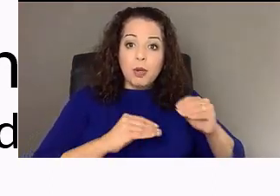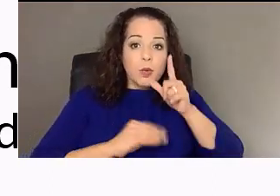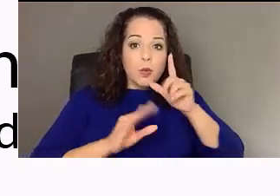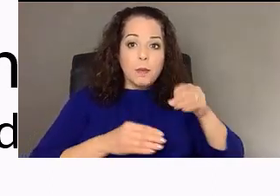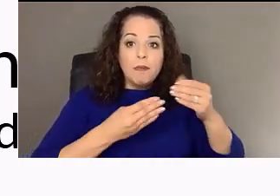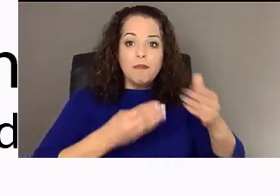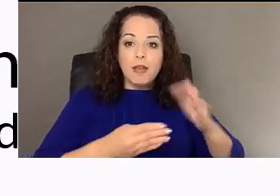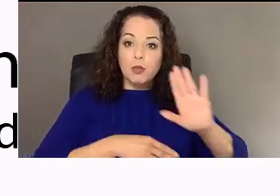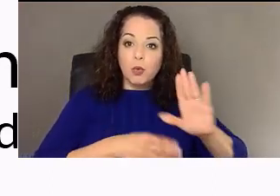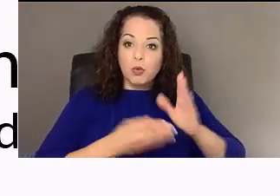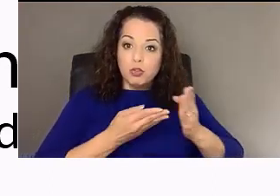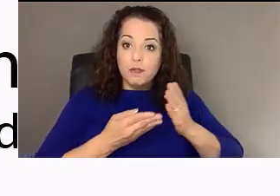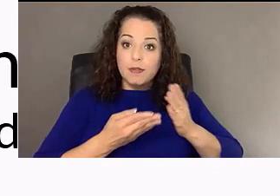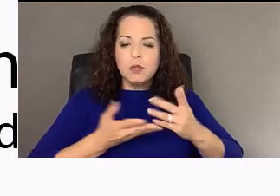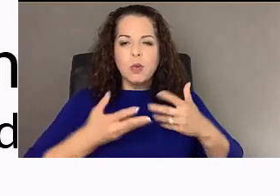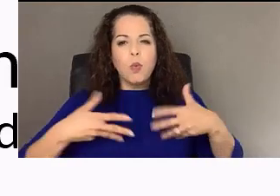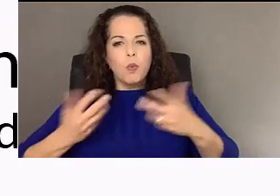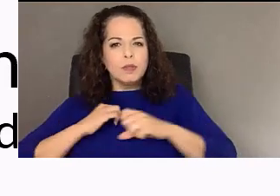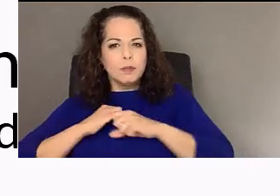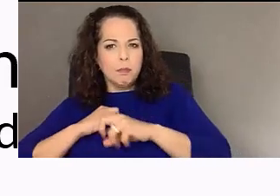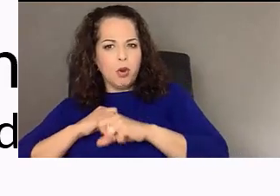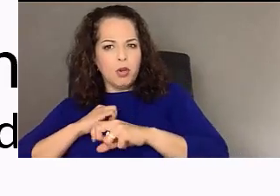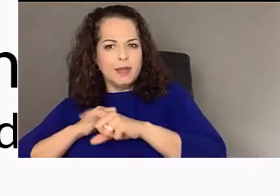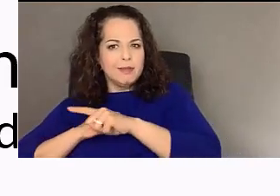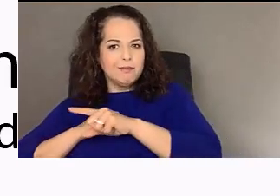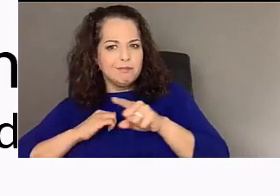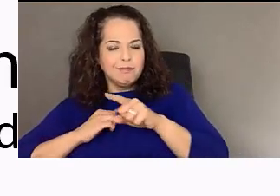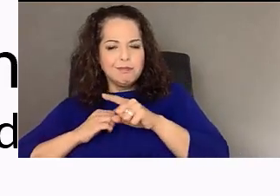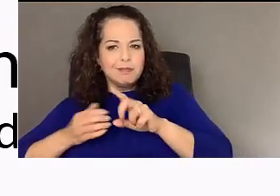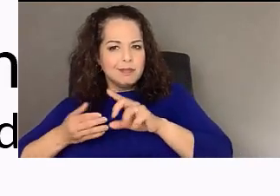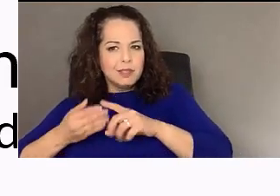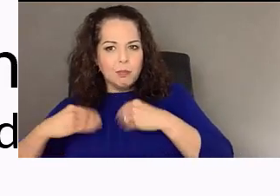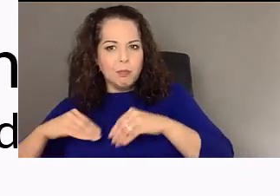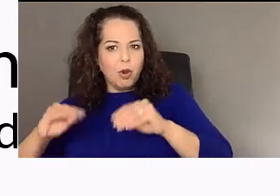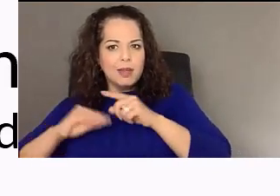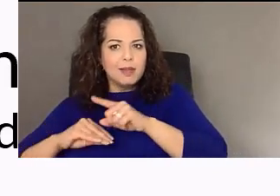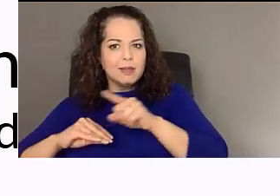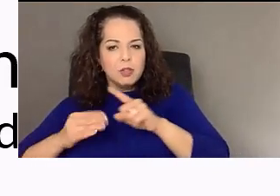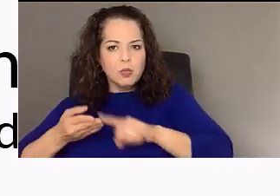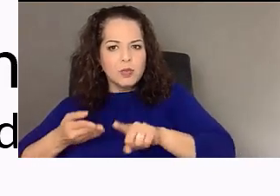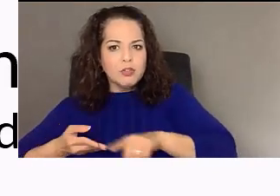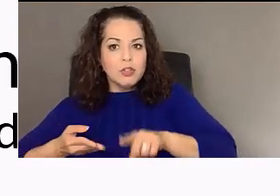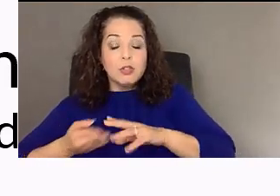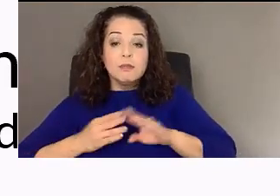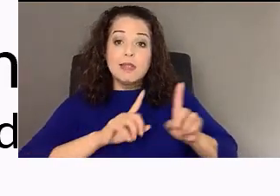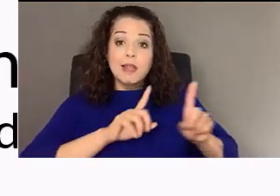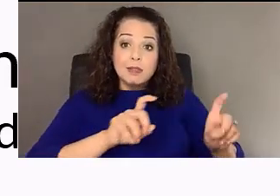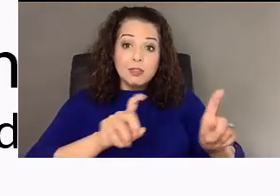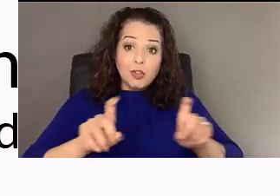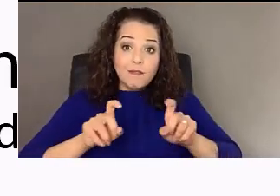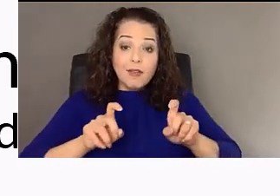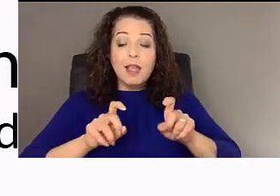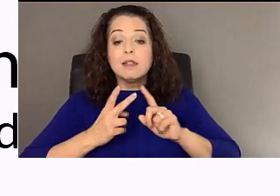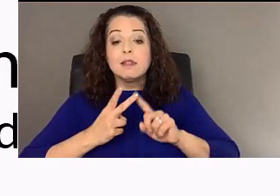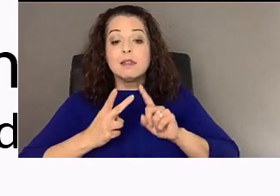What is market research? Those are techniques. Those can be surveys, online analytics, interviews, anything